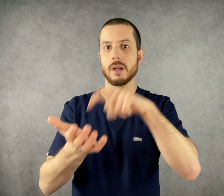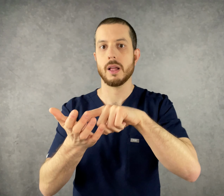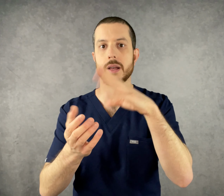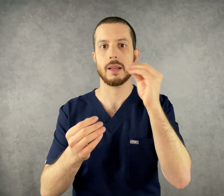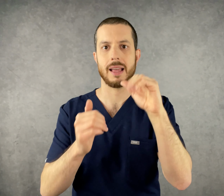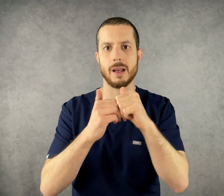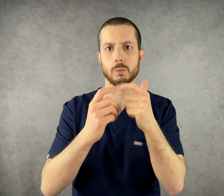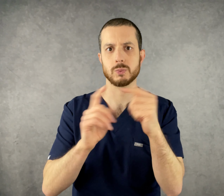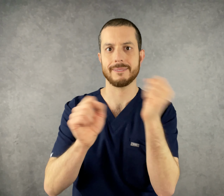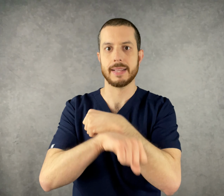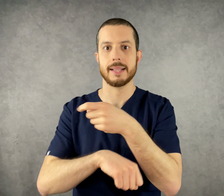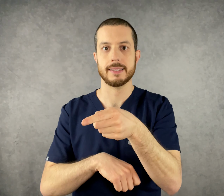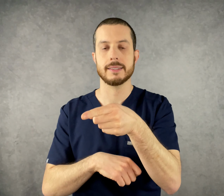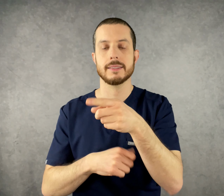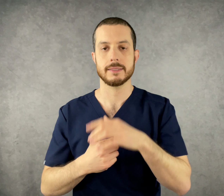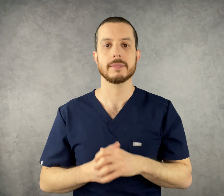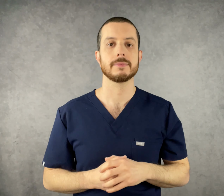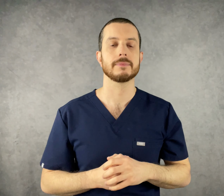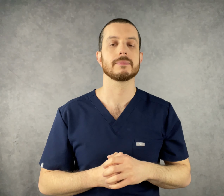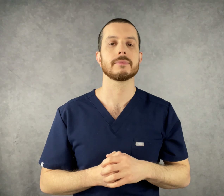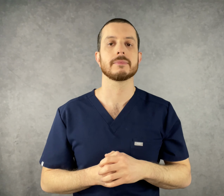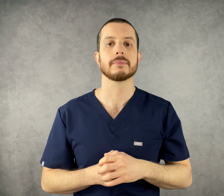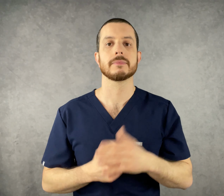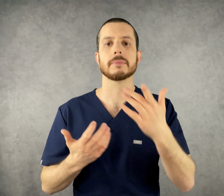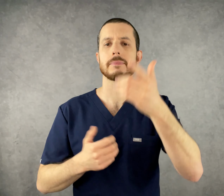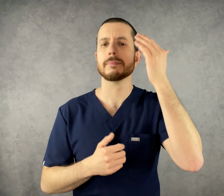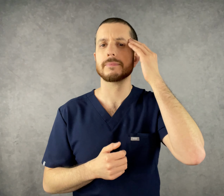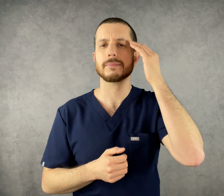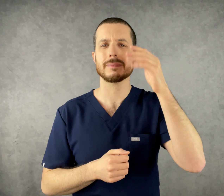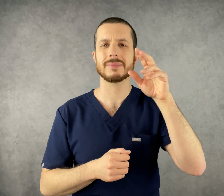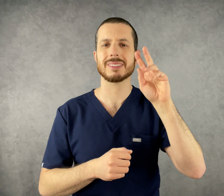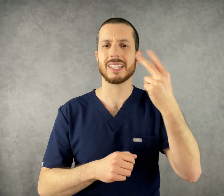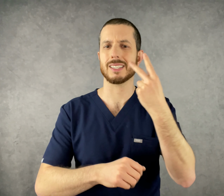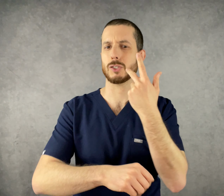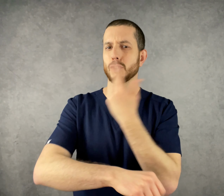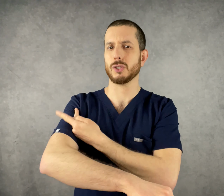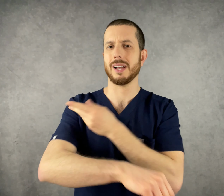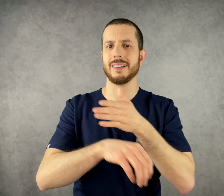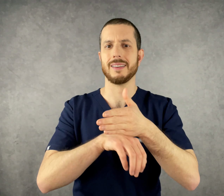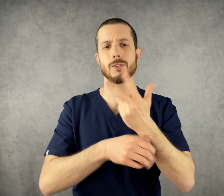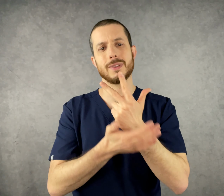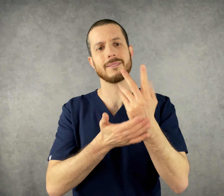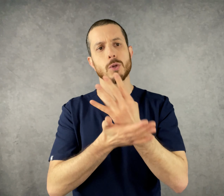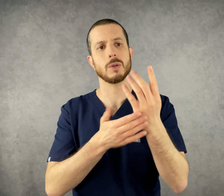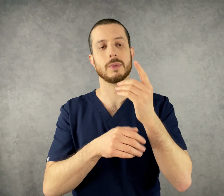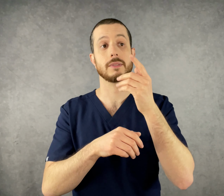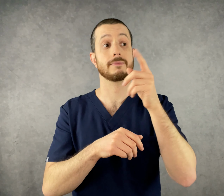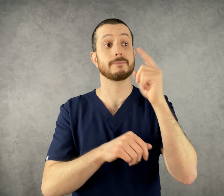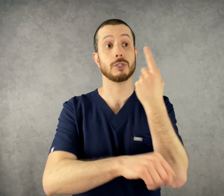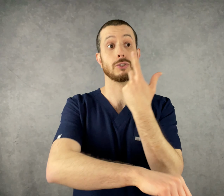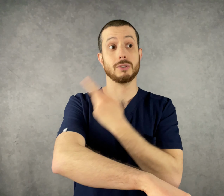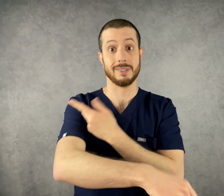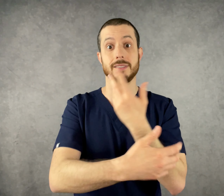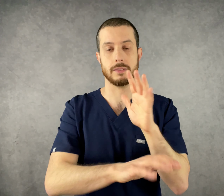to recognize and fight against it. You know how you have to get a second shot three or four